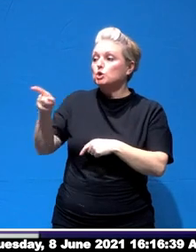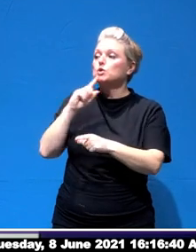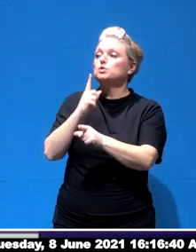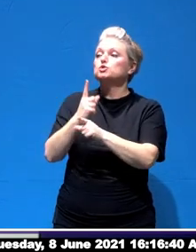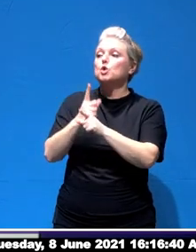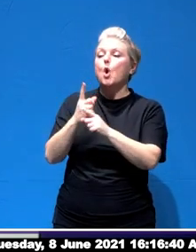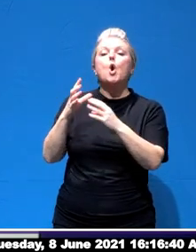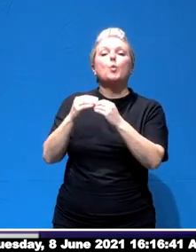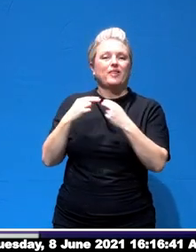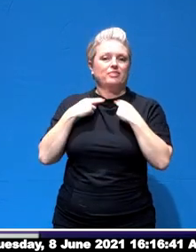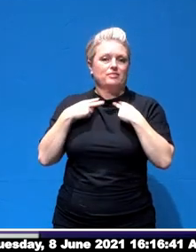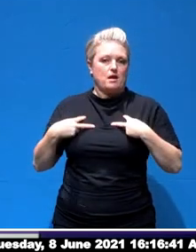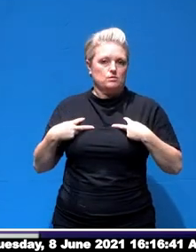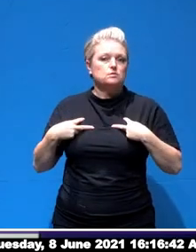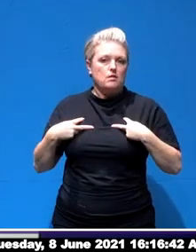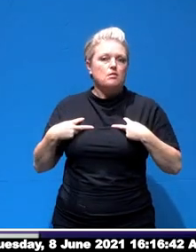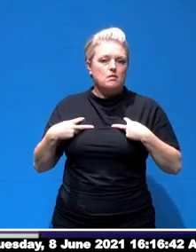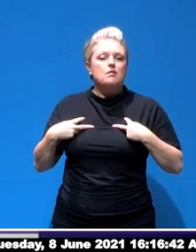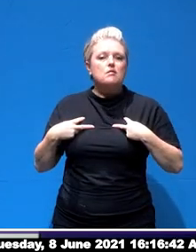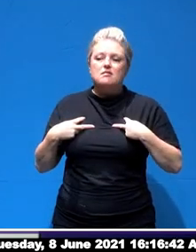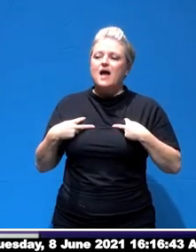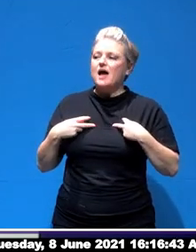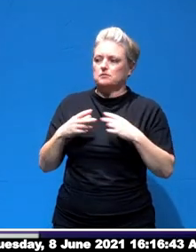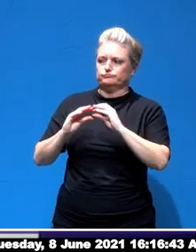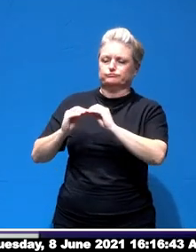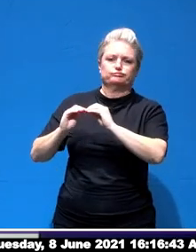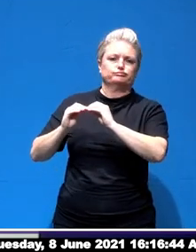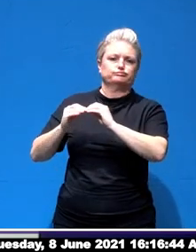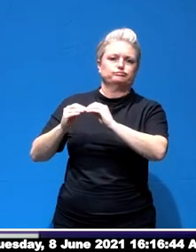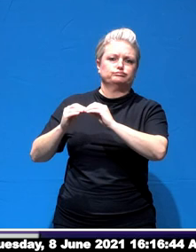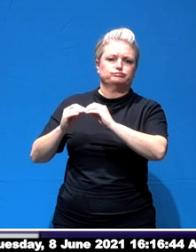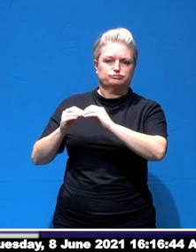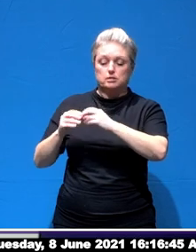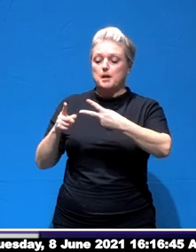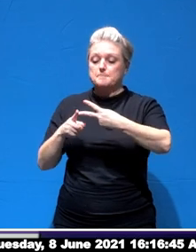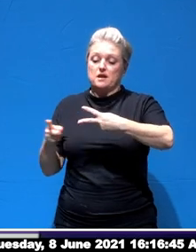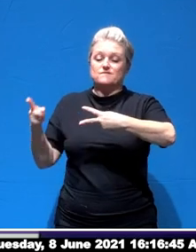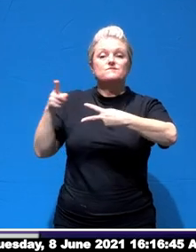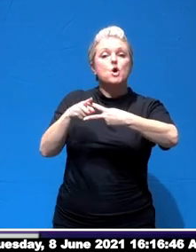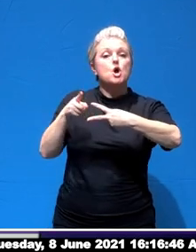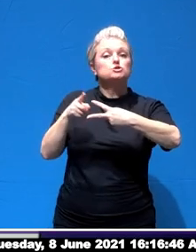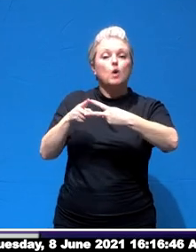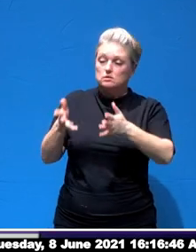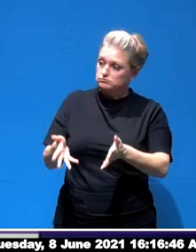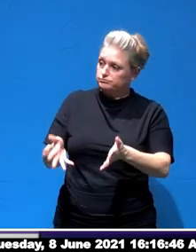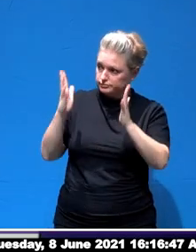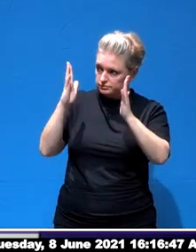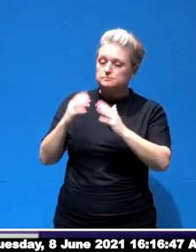can then determine what is appropriate. If you want to ask Ms Kirkby about the first matter, then please ask some